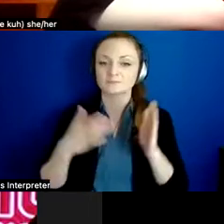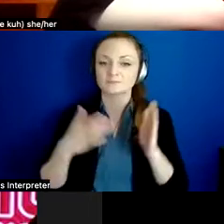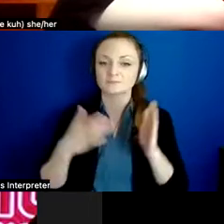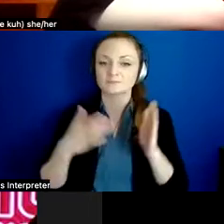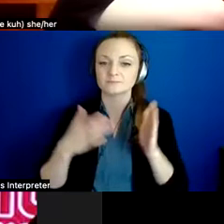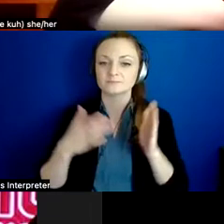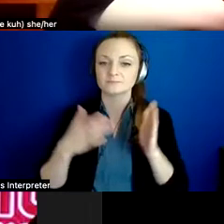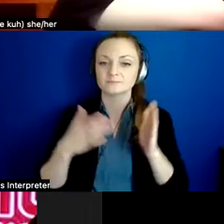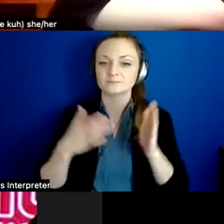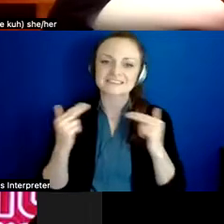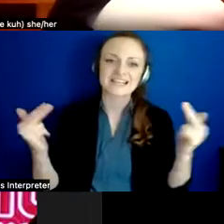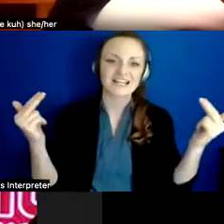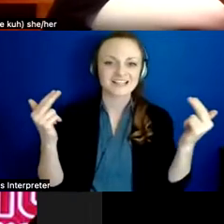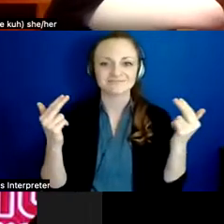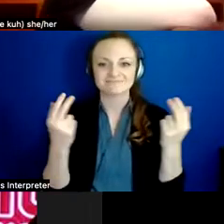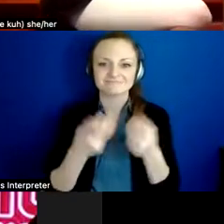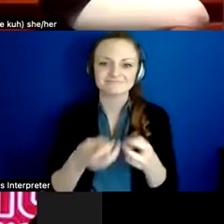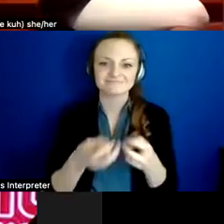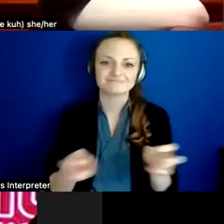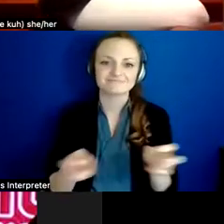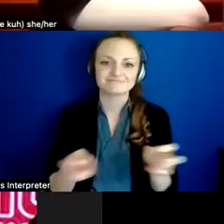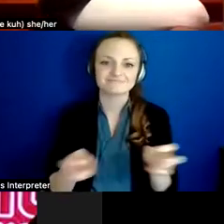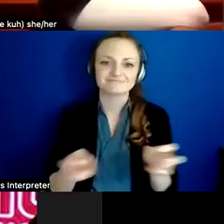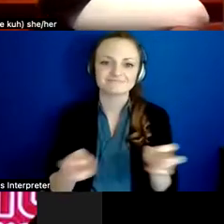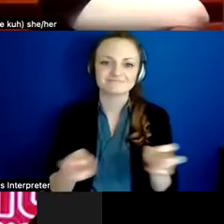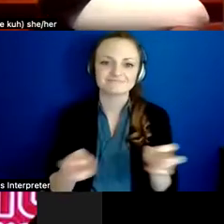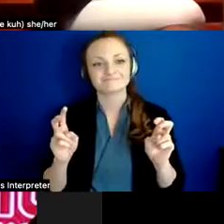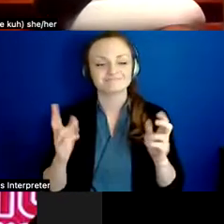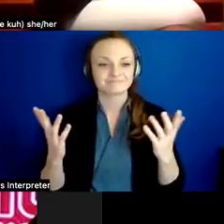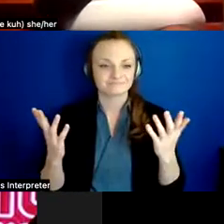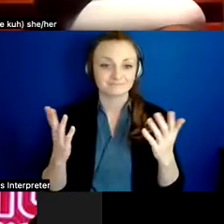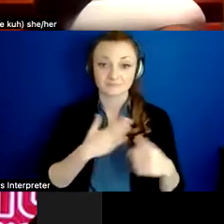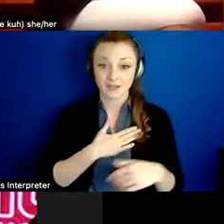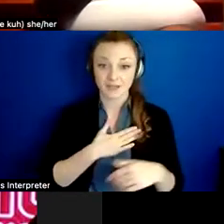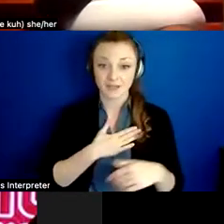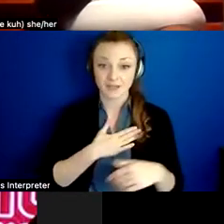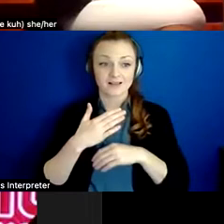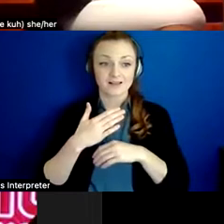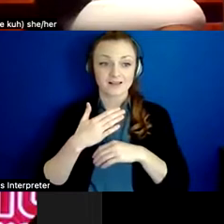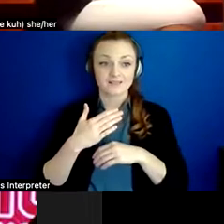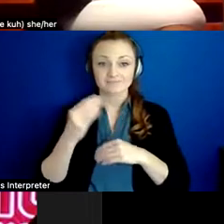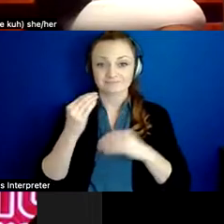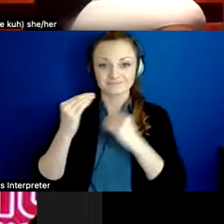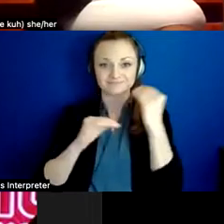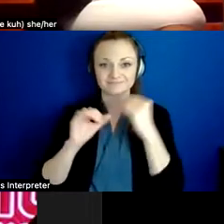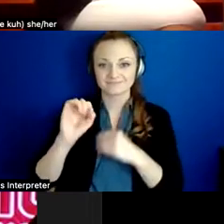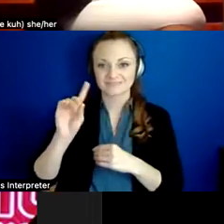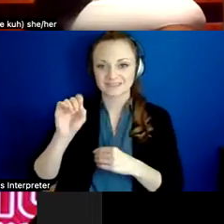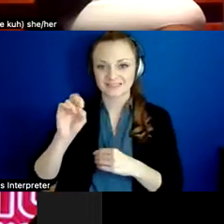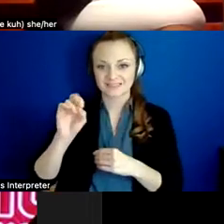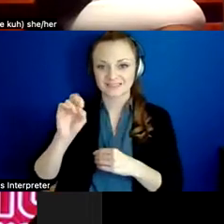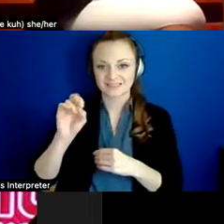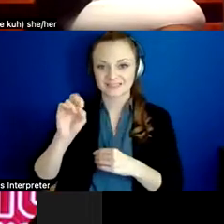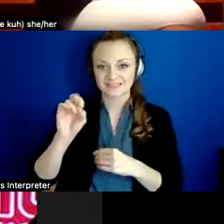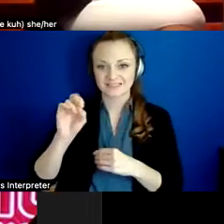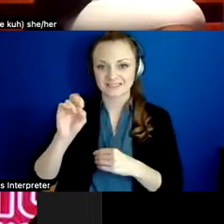the table at my personal cater. 20:11:30 We always sing go down Moses which